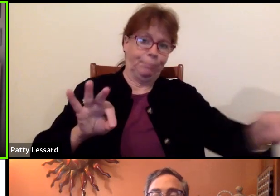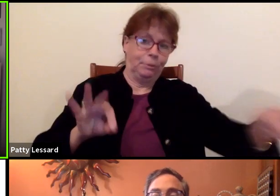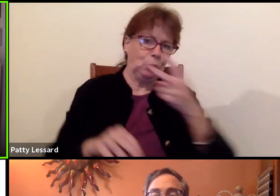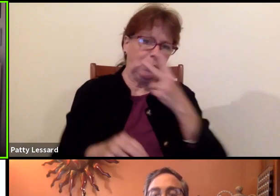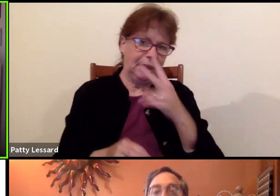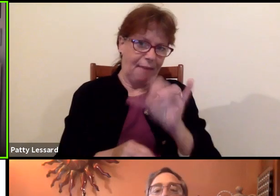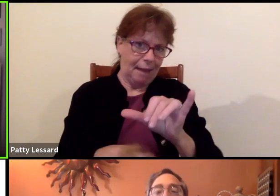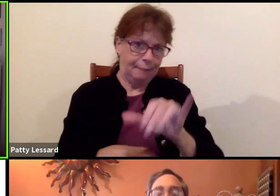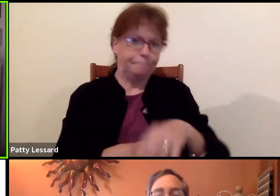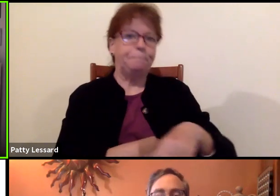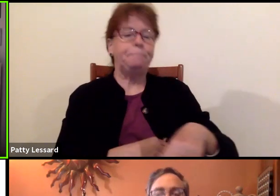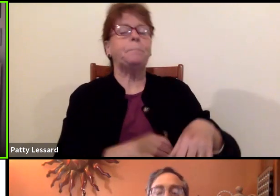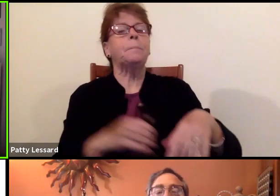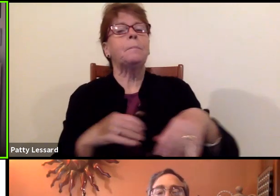that will indicate in the black